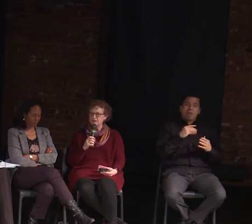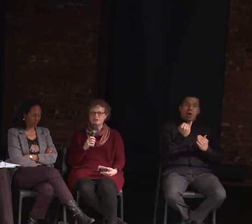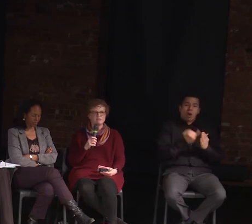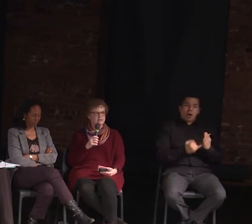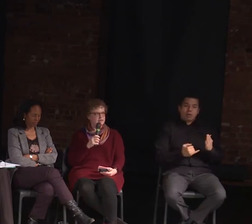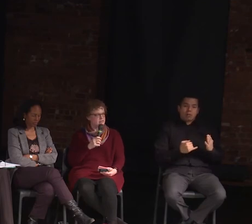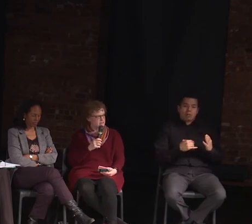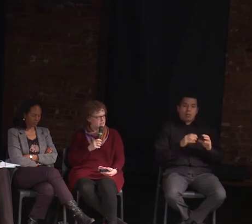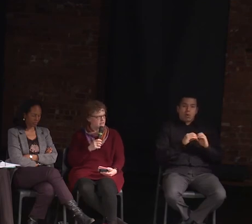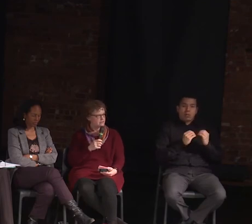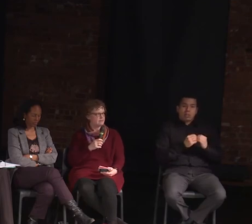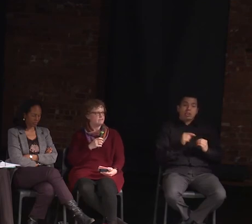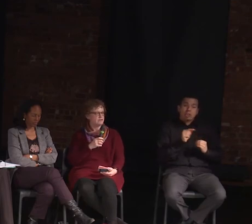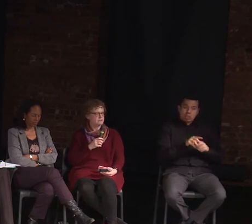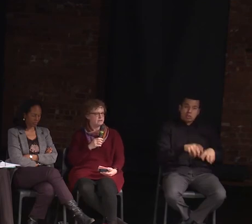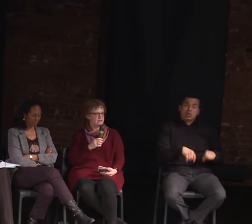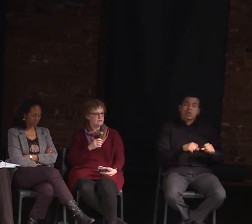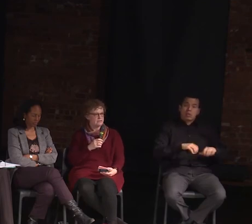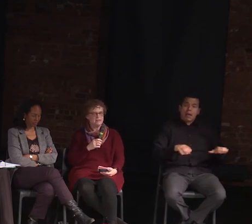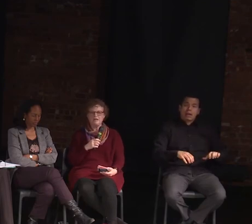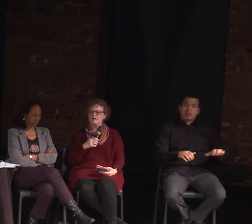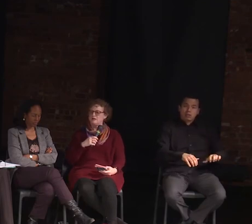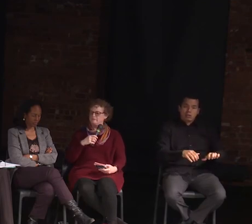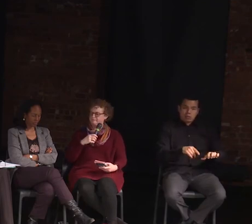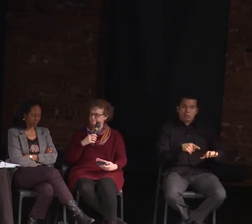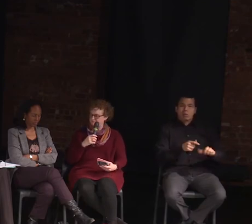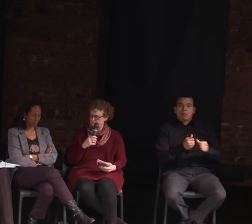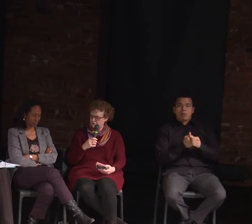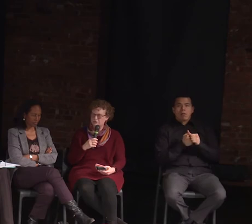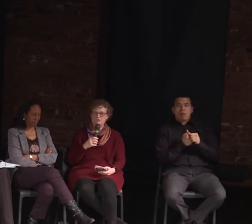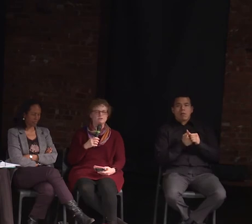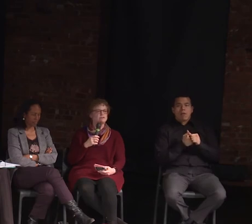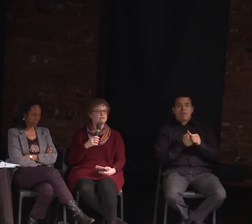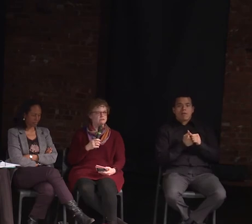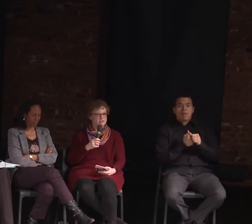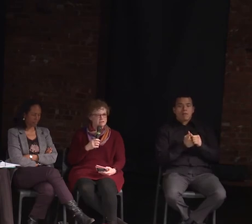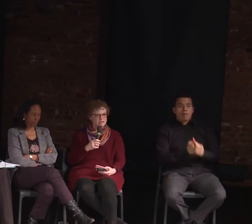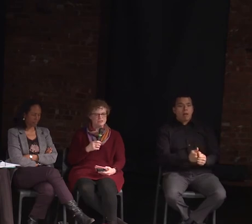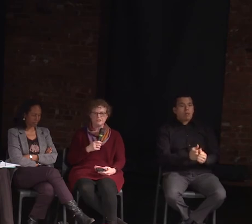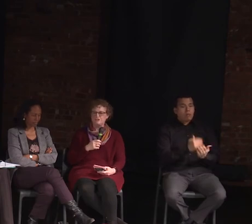She did absolutely the right thing following the protocols of her organization and she's